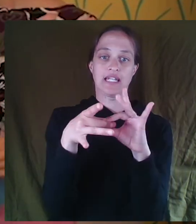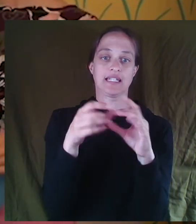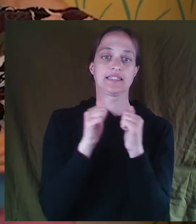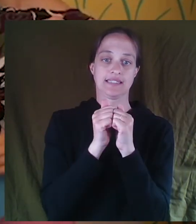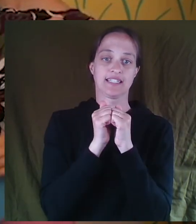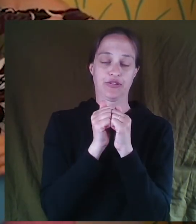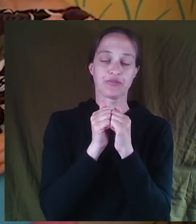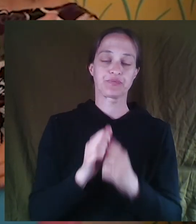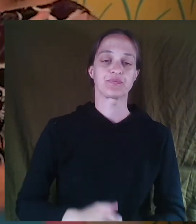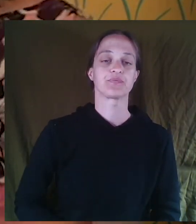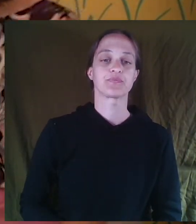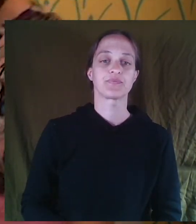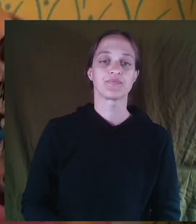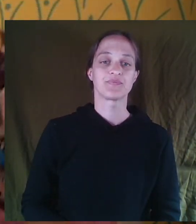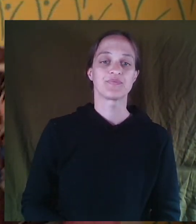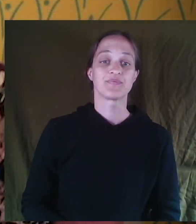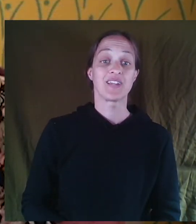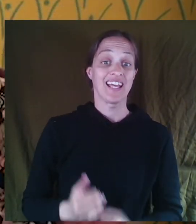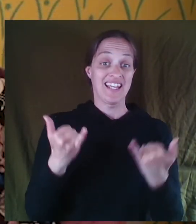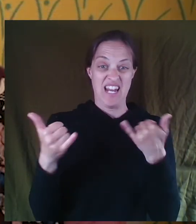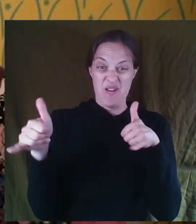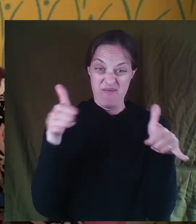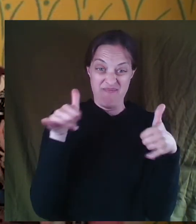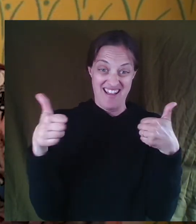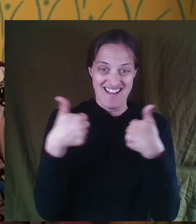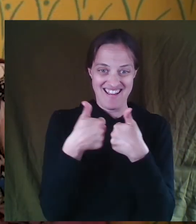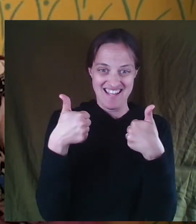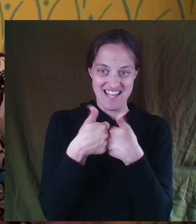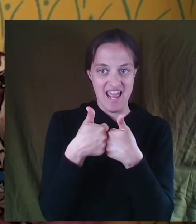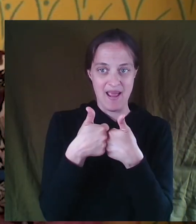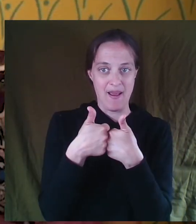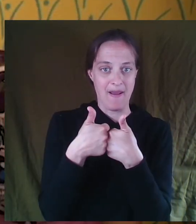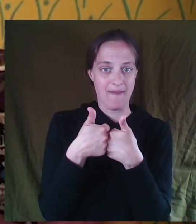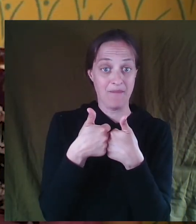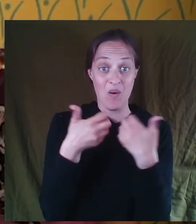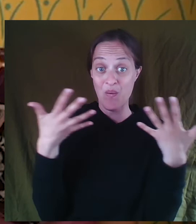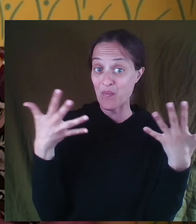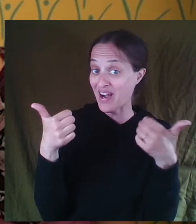that means that you connect it to something else. We're gonna play a little game here,